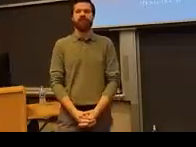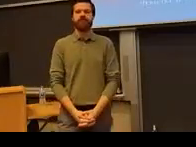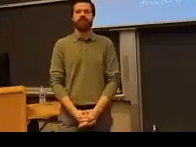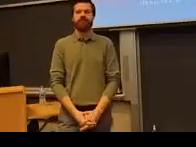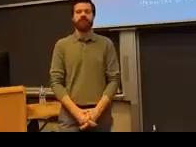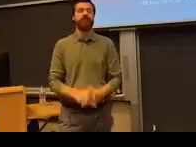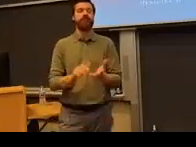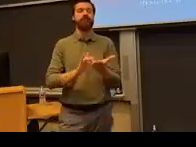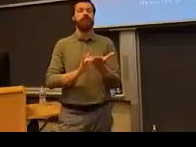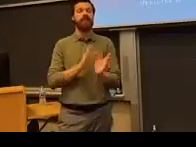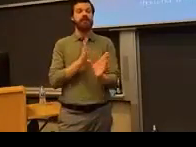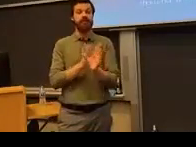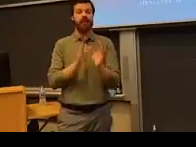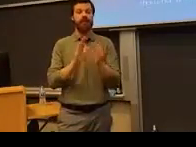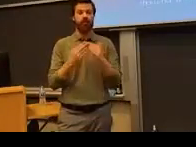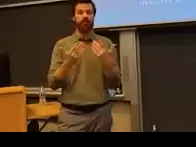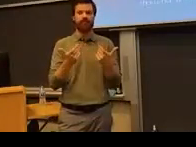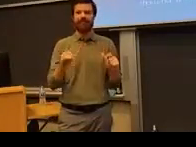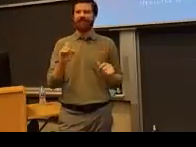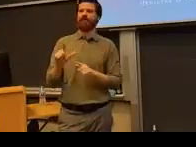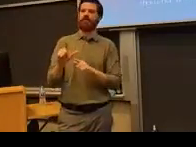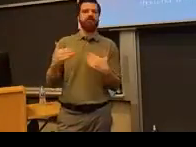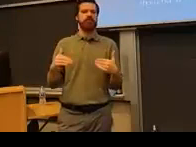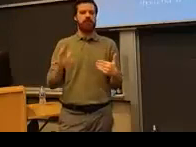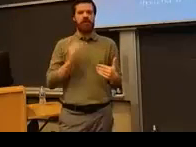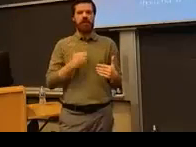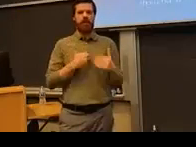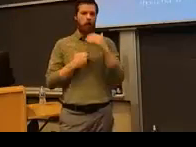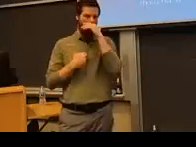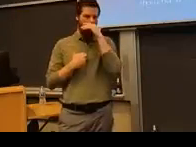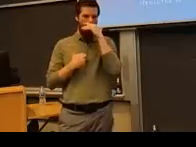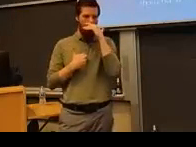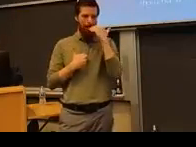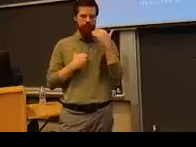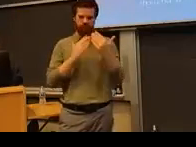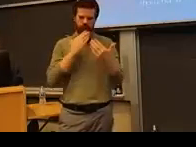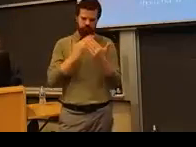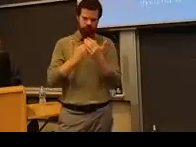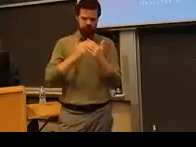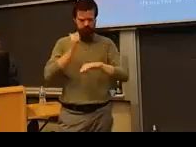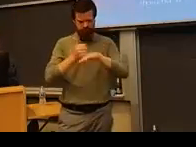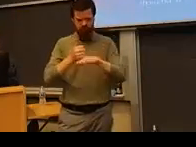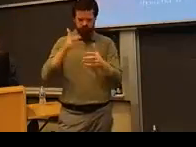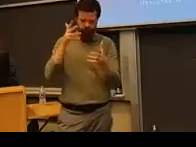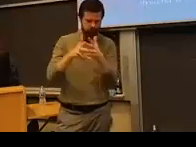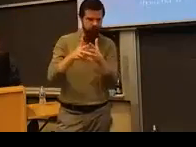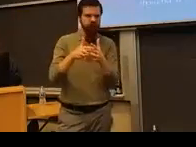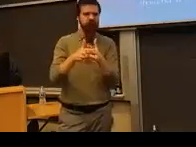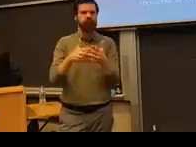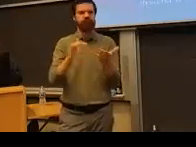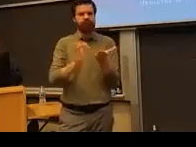a really big deal the extent to which we have um a well established really robust medy apparatus